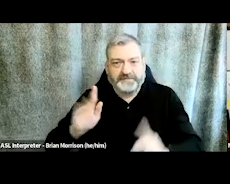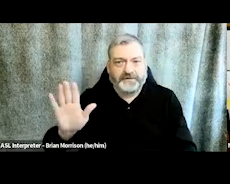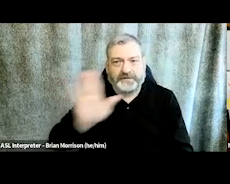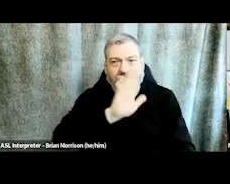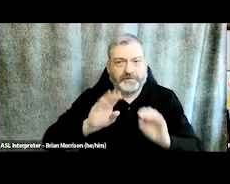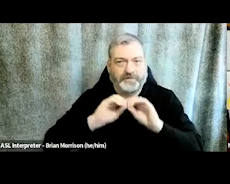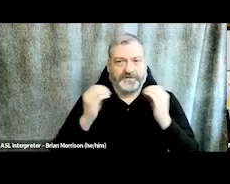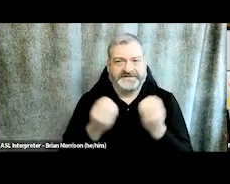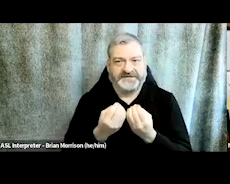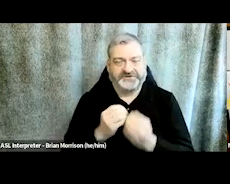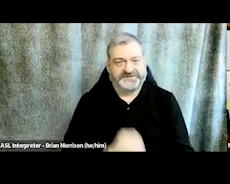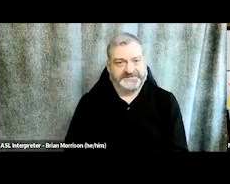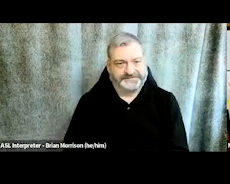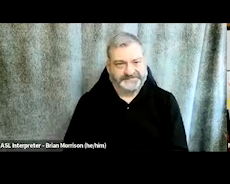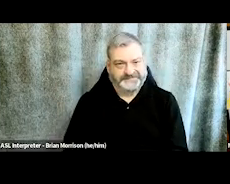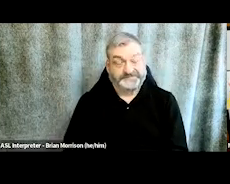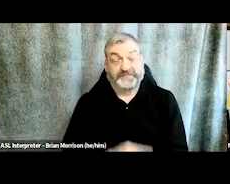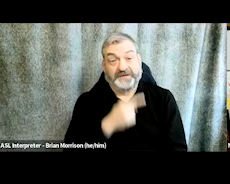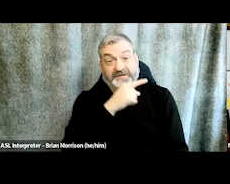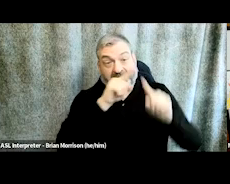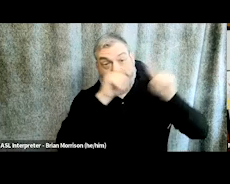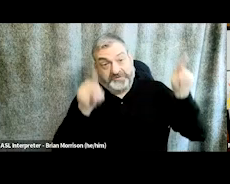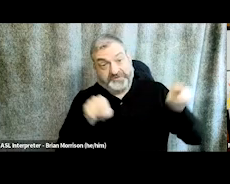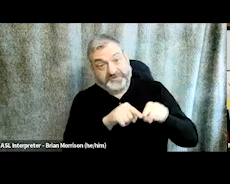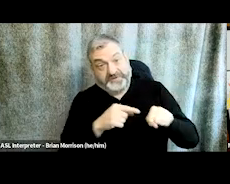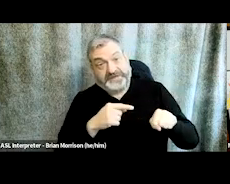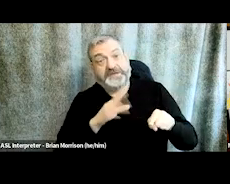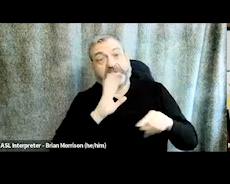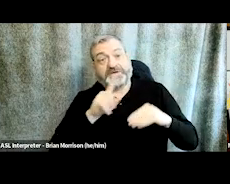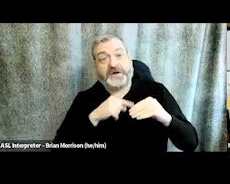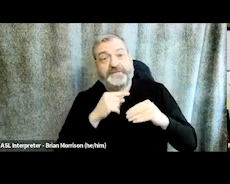So on the screen here is talking about inclusivity and disability reiterating